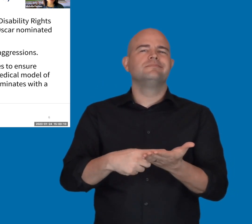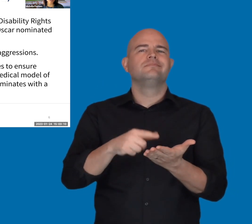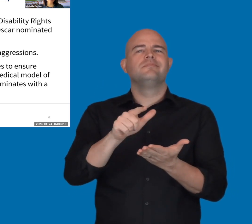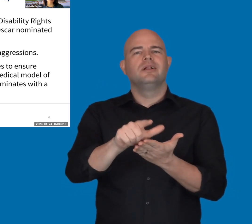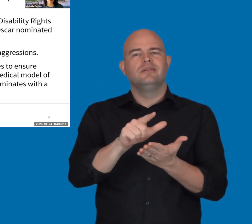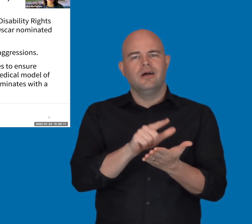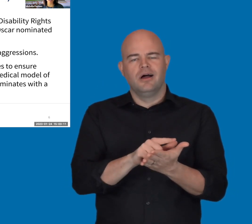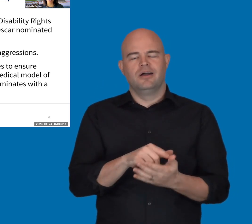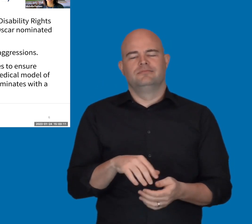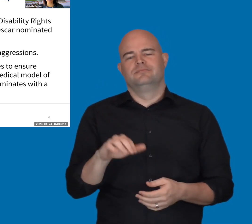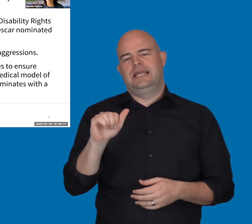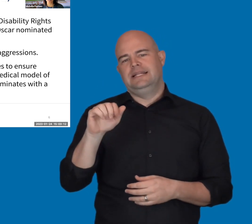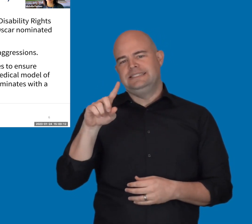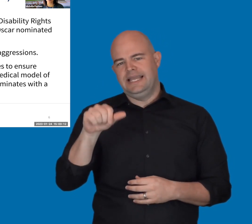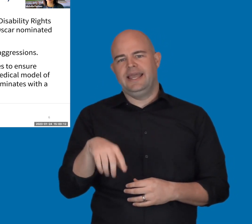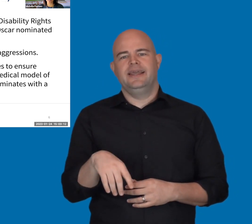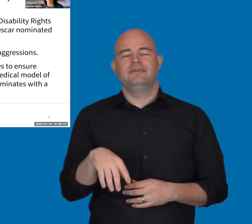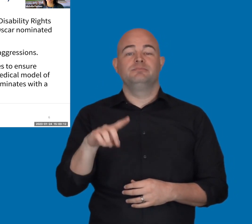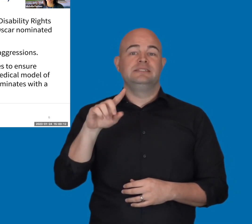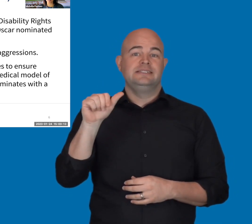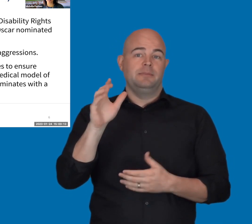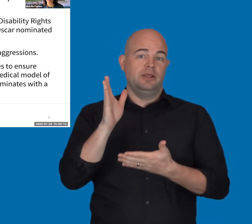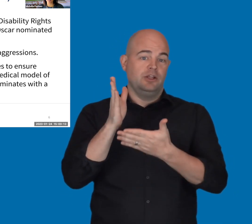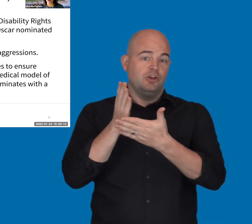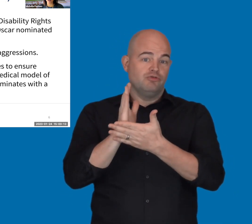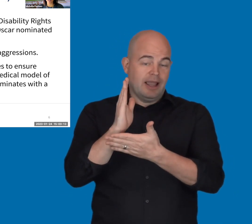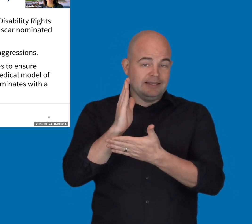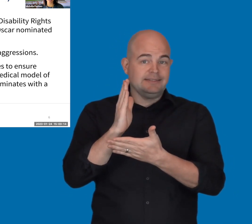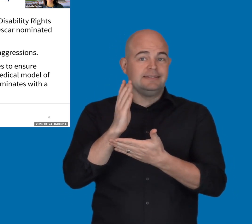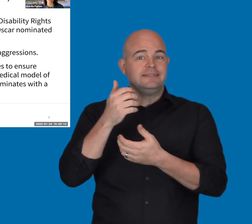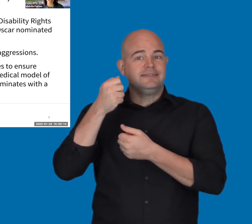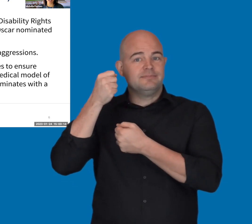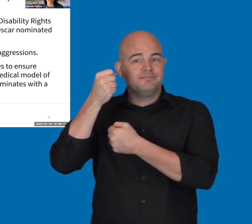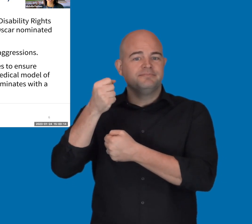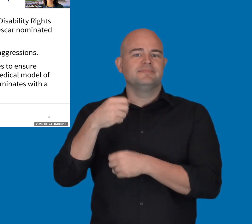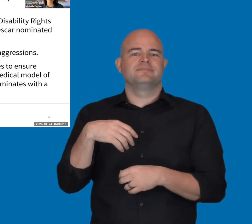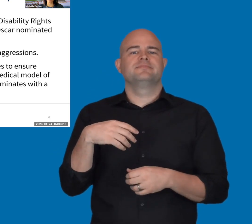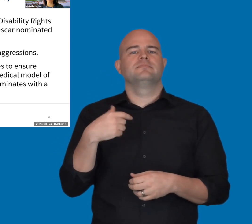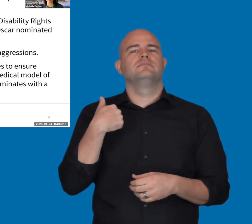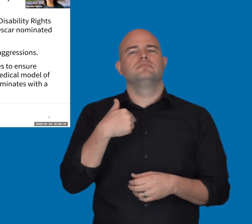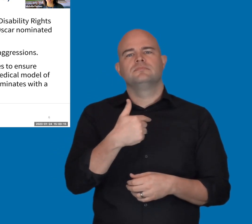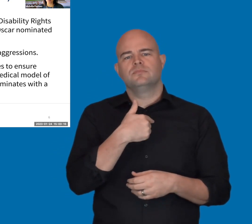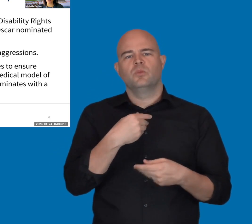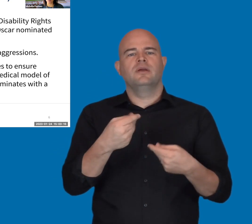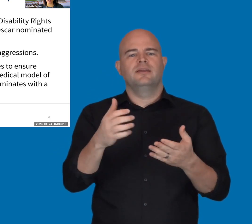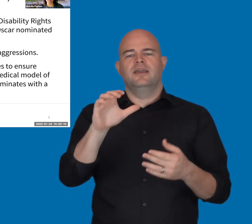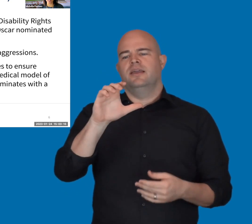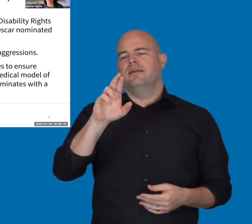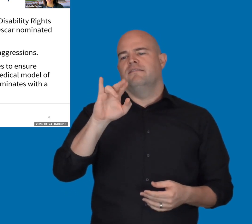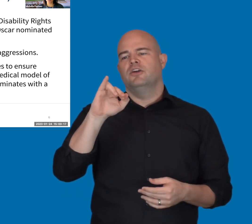how would you handle that in your Ally -- in an Ally fashion, right?